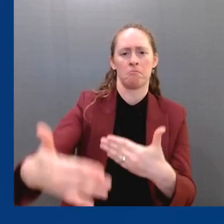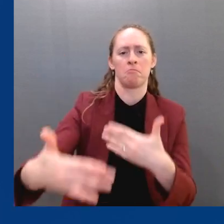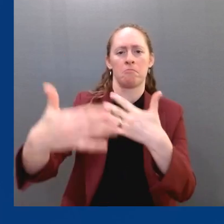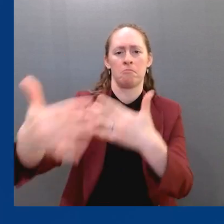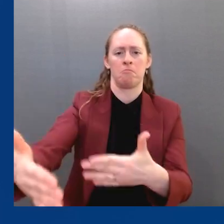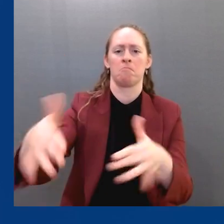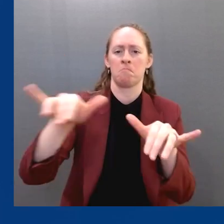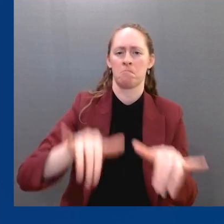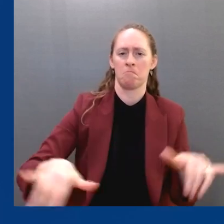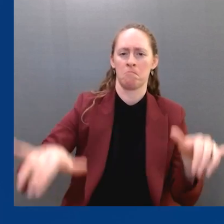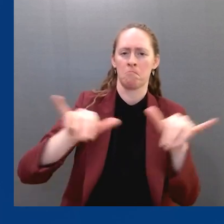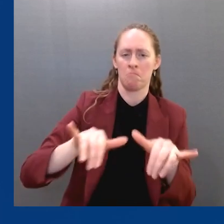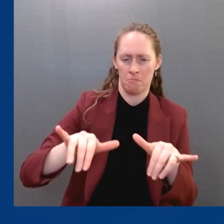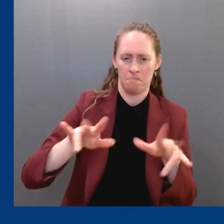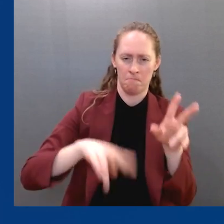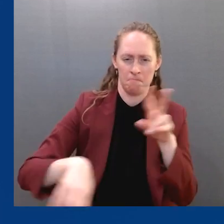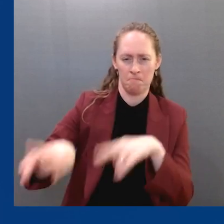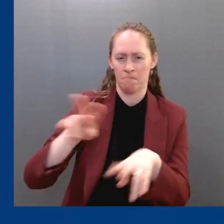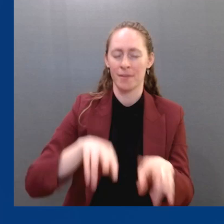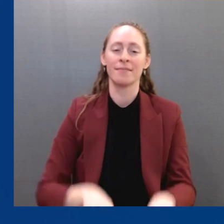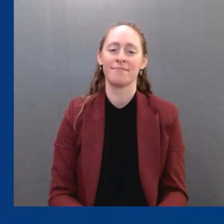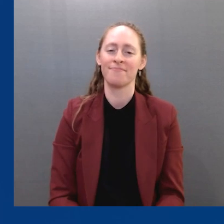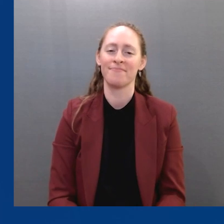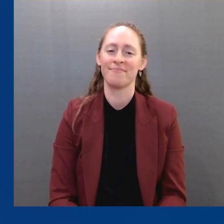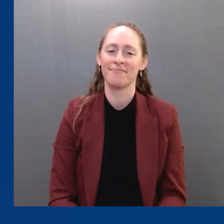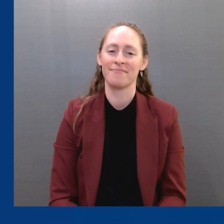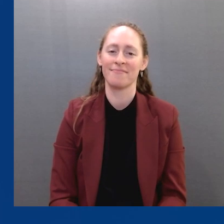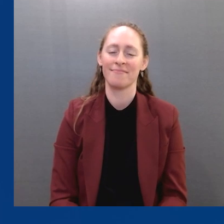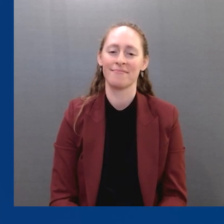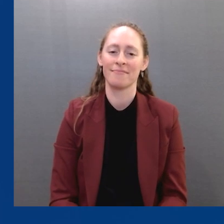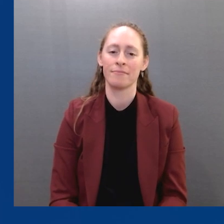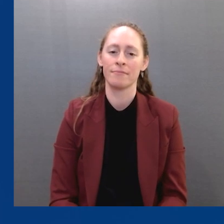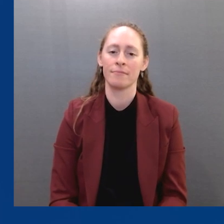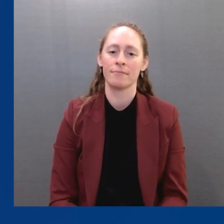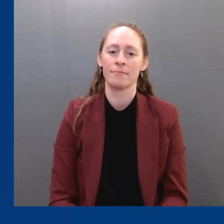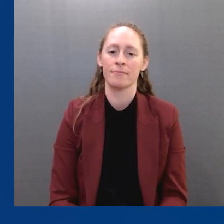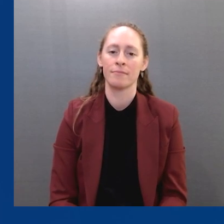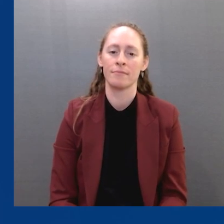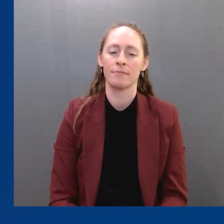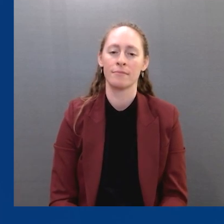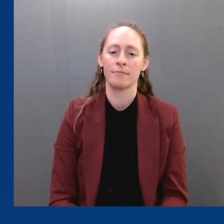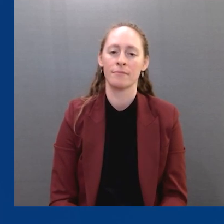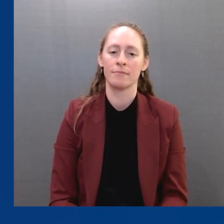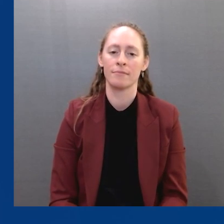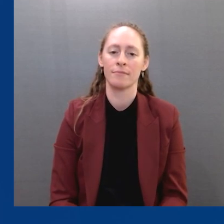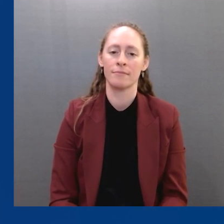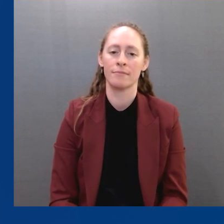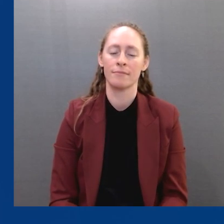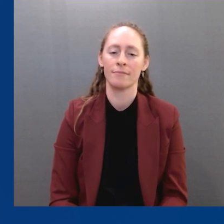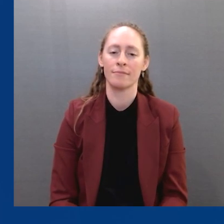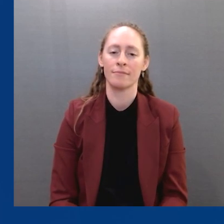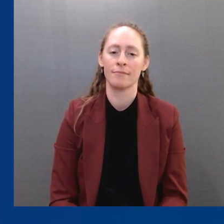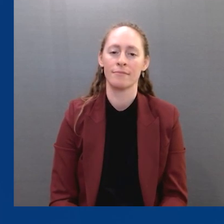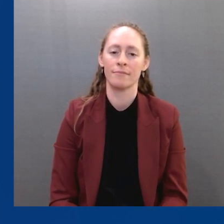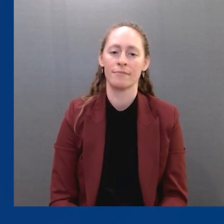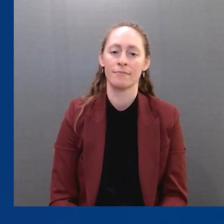you'd be eligible in December. But there's no reason to believe that interval is somehow fixed, that I think what FDA and CDC are going to do and again,